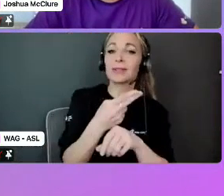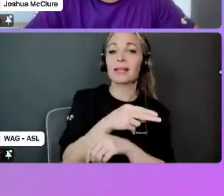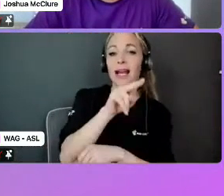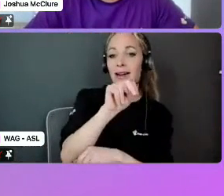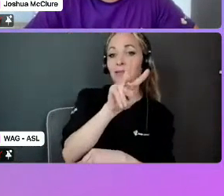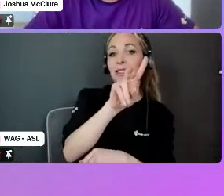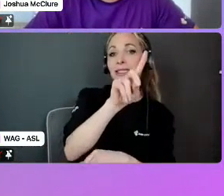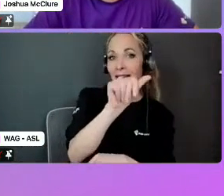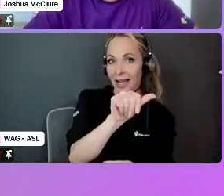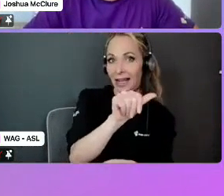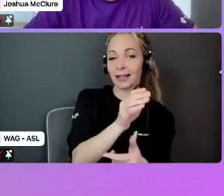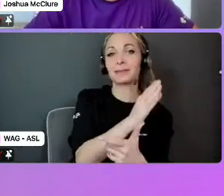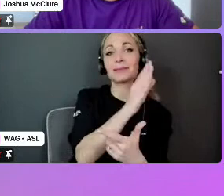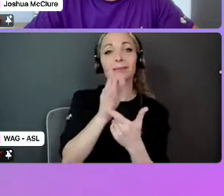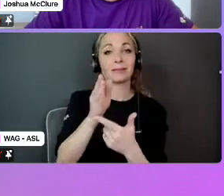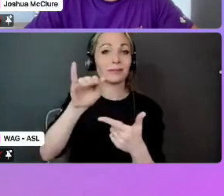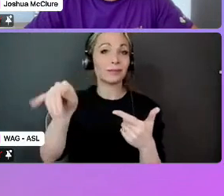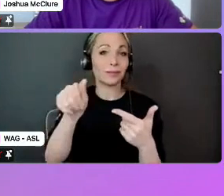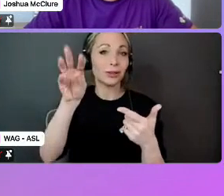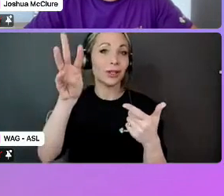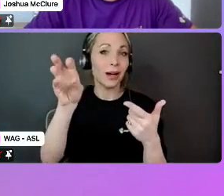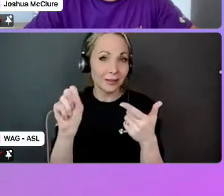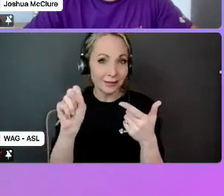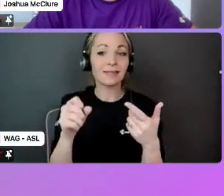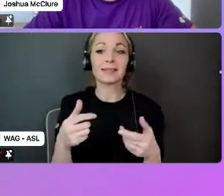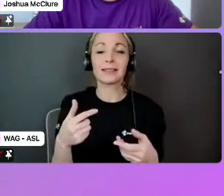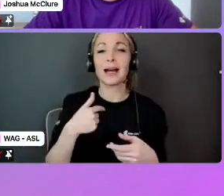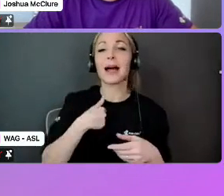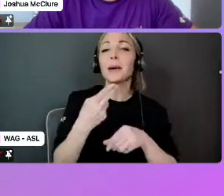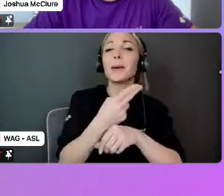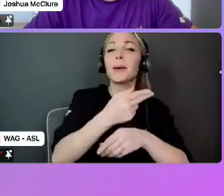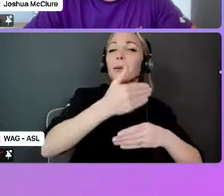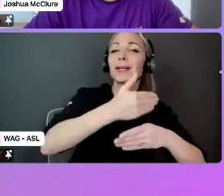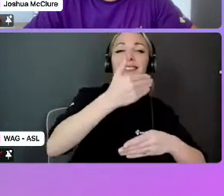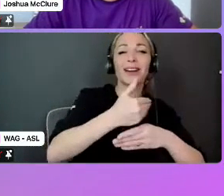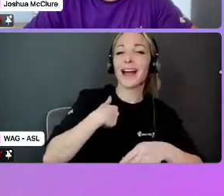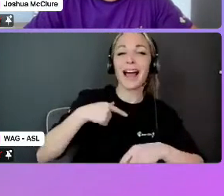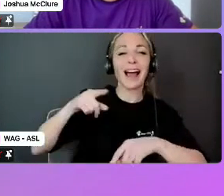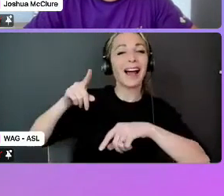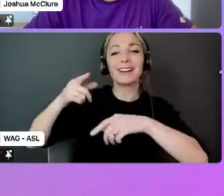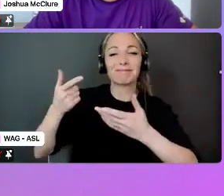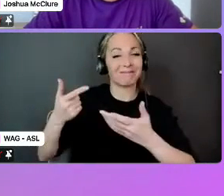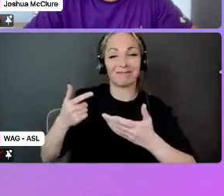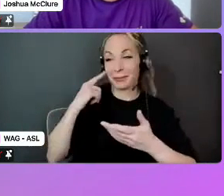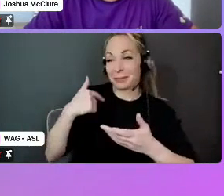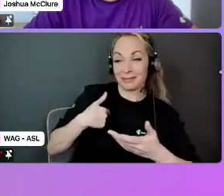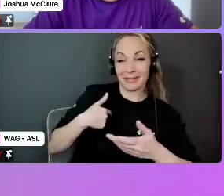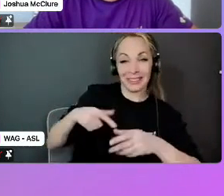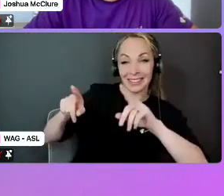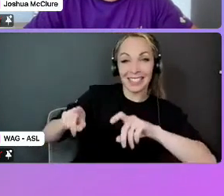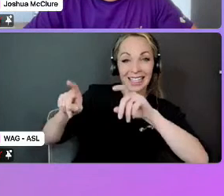regularly use to test kmac [>>] I use MDA and jaws, and